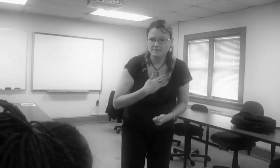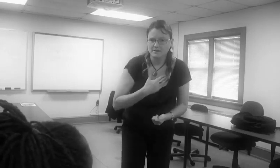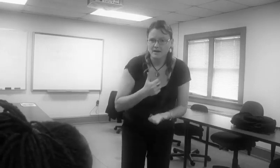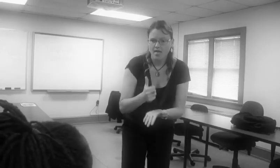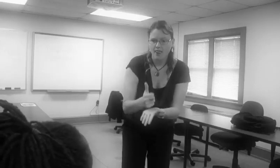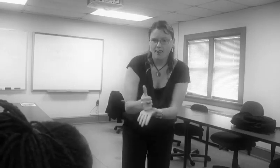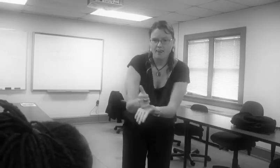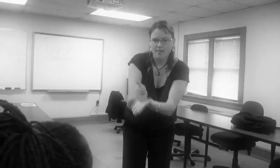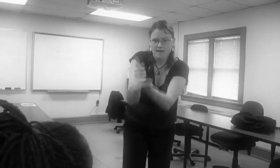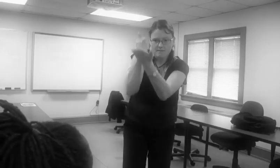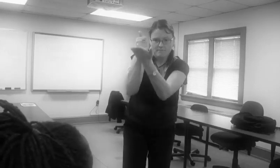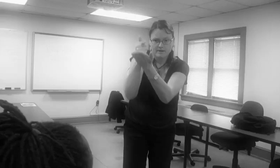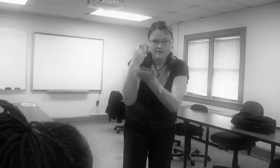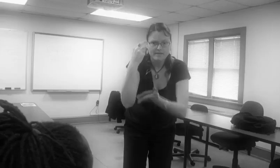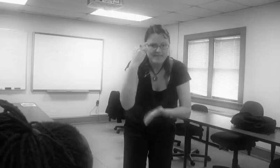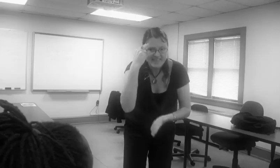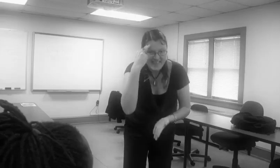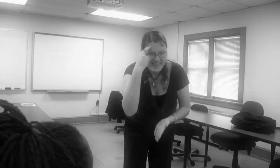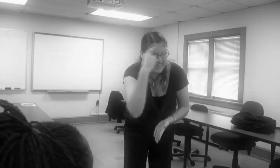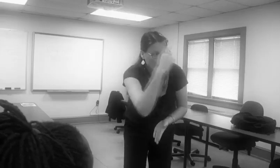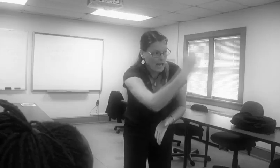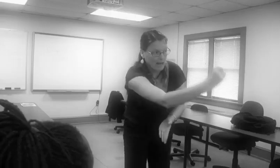...please, uh, help..them...